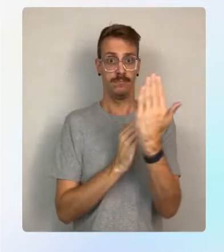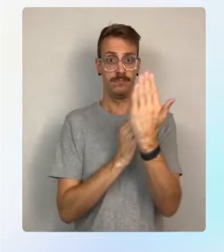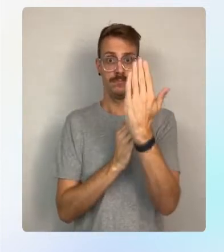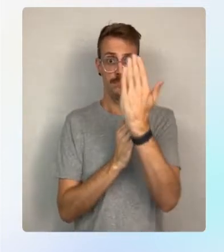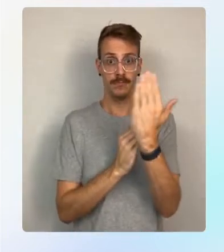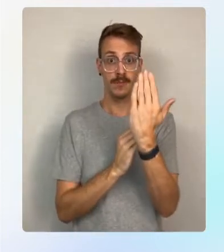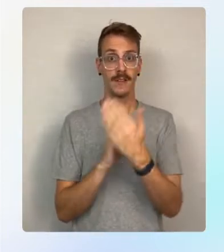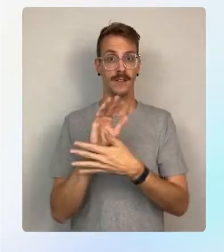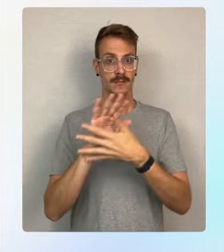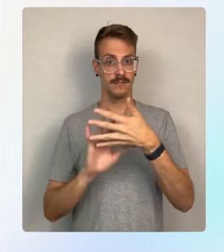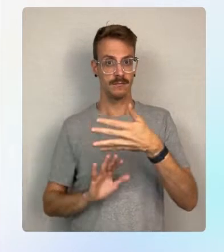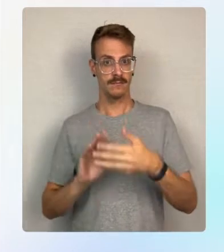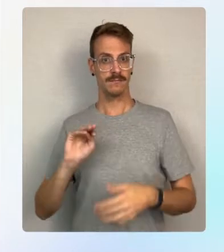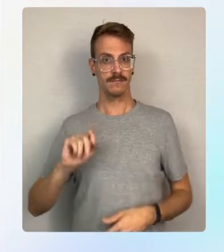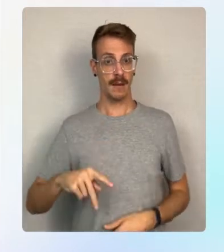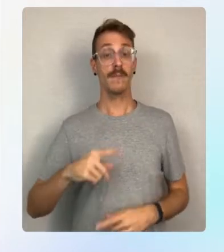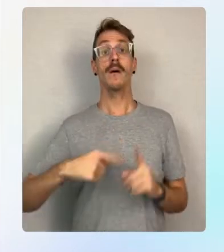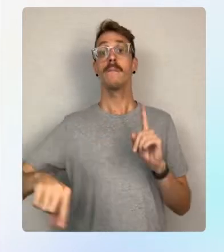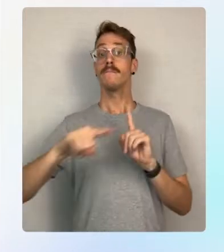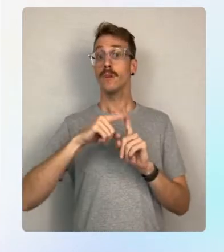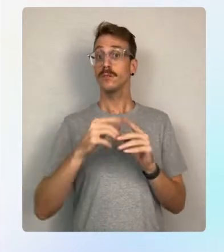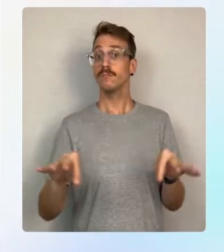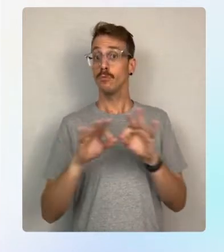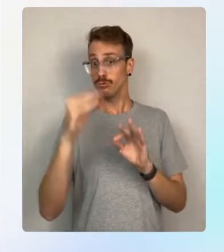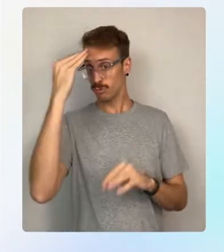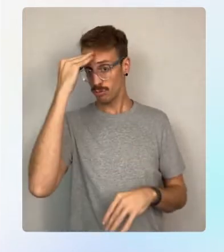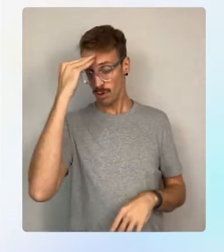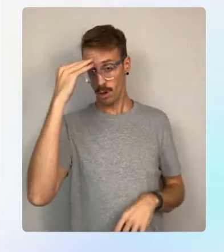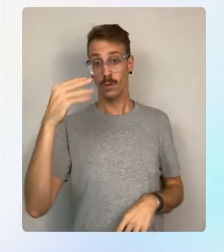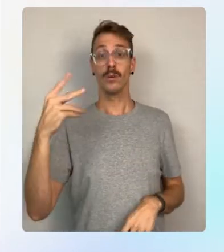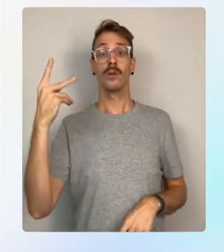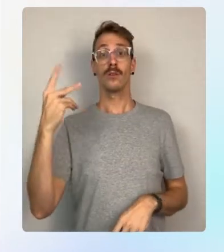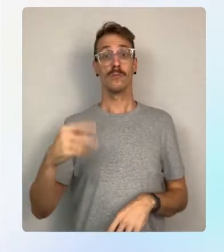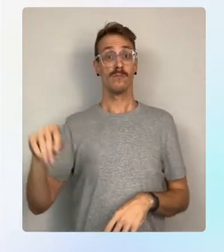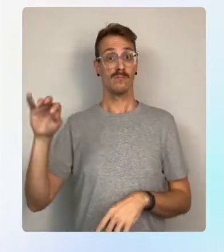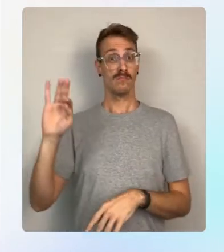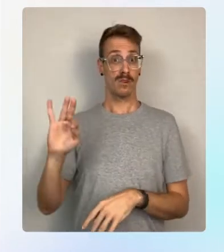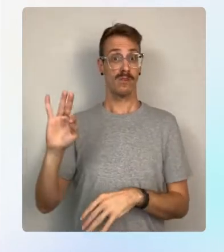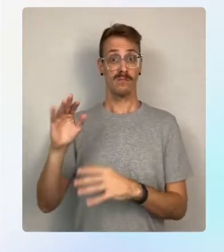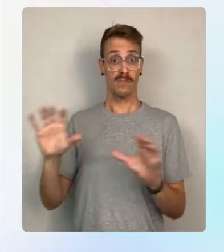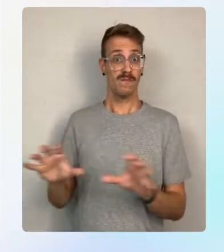But it's also important to note, perf and quality are always trade offs.